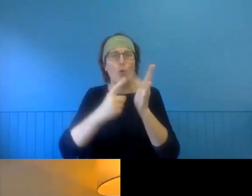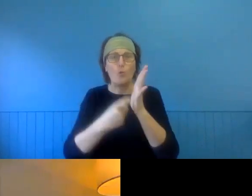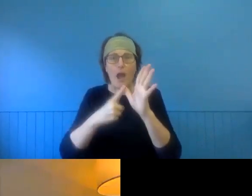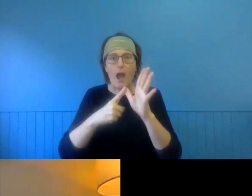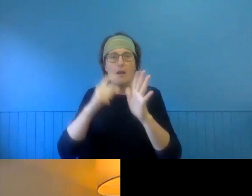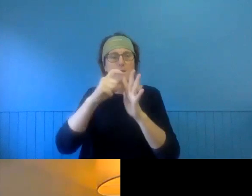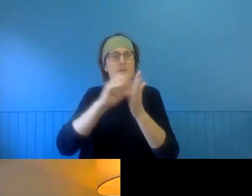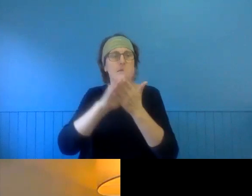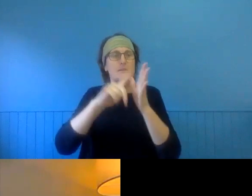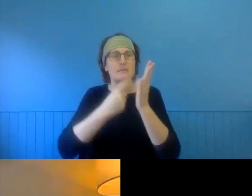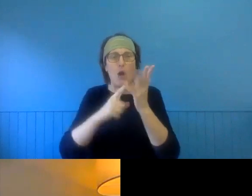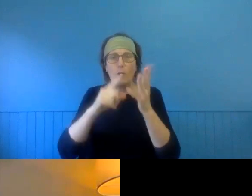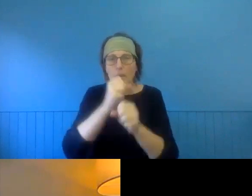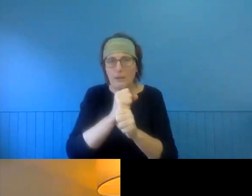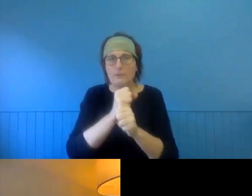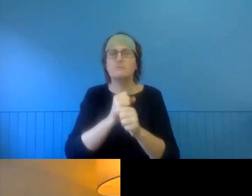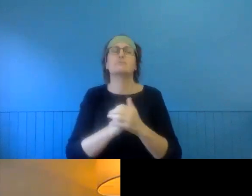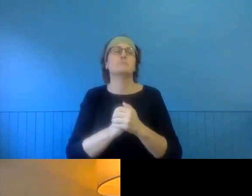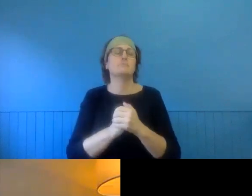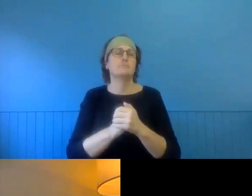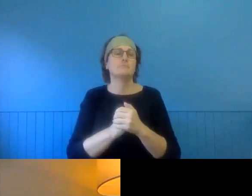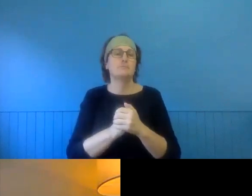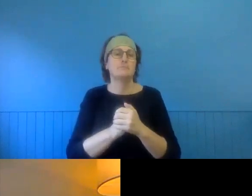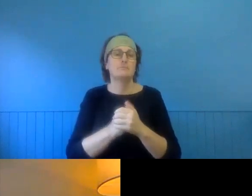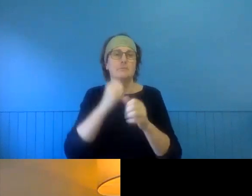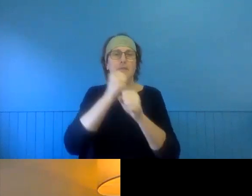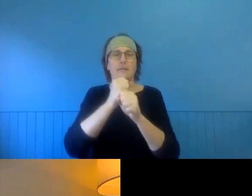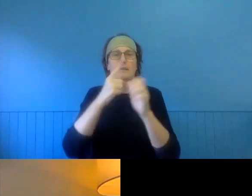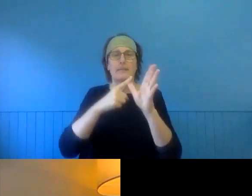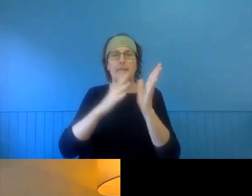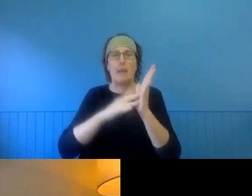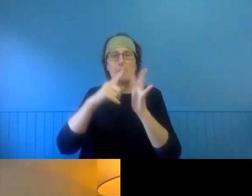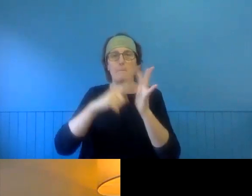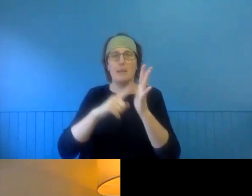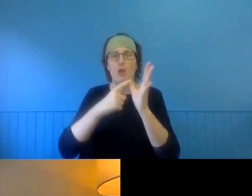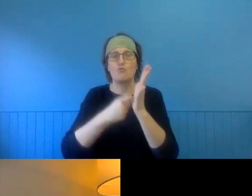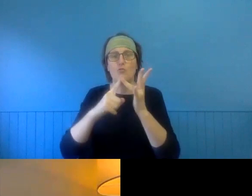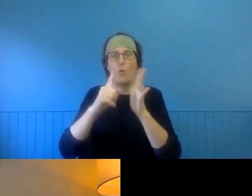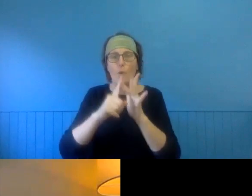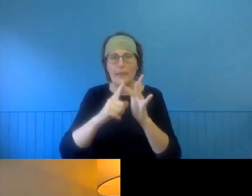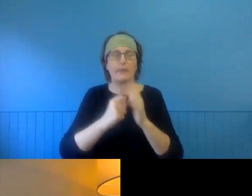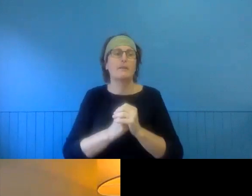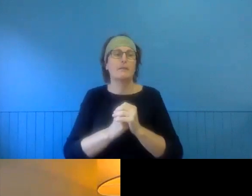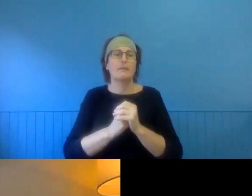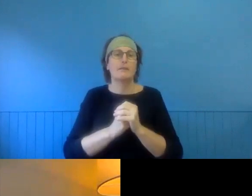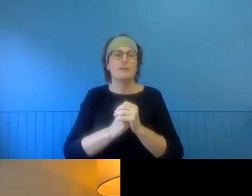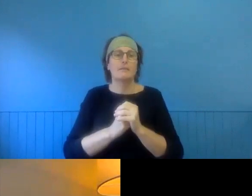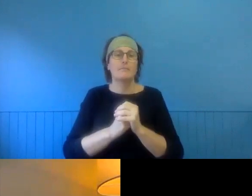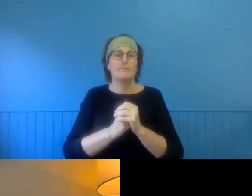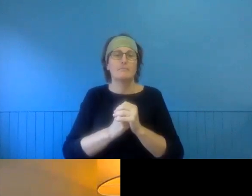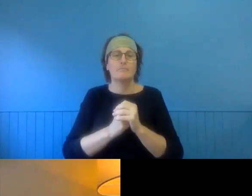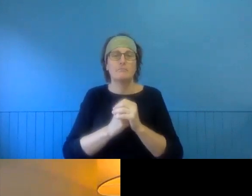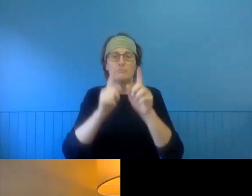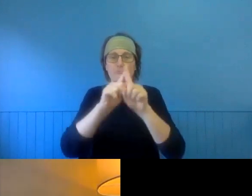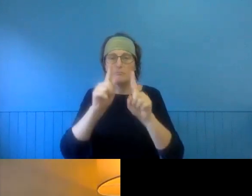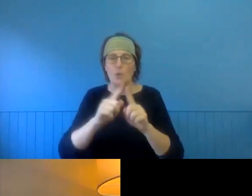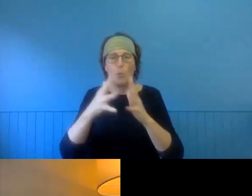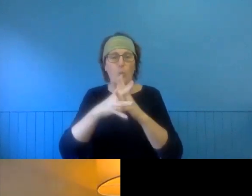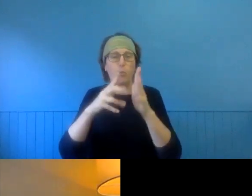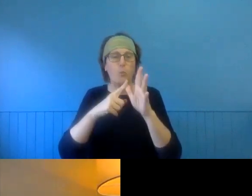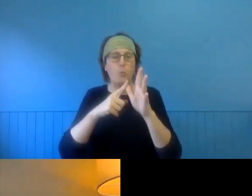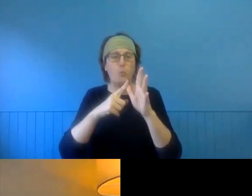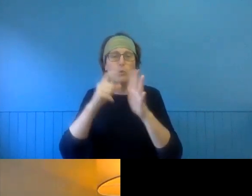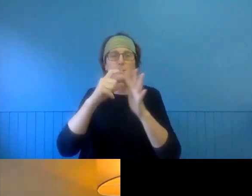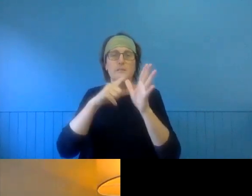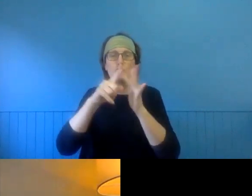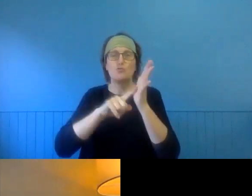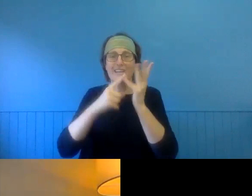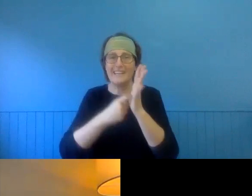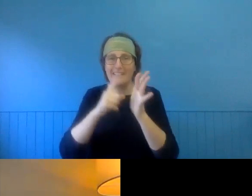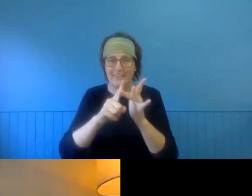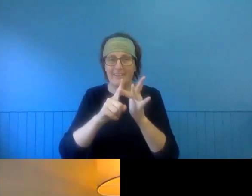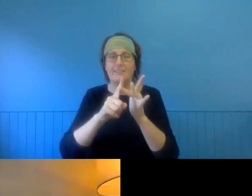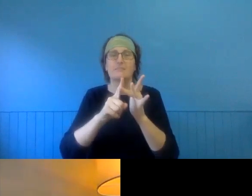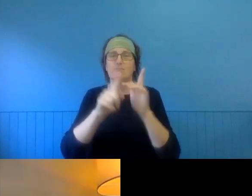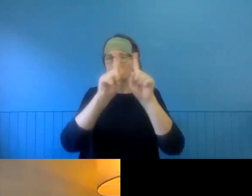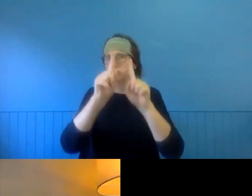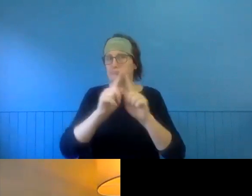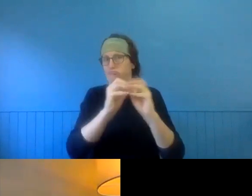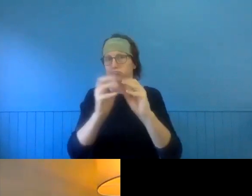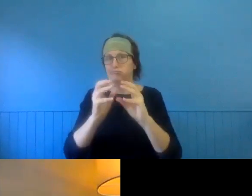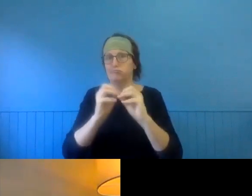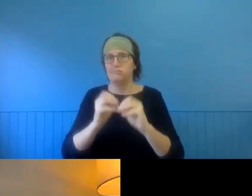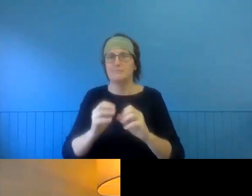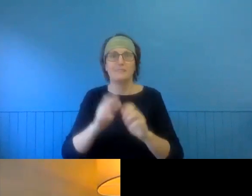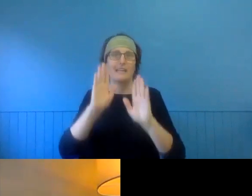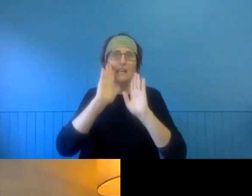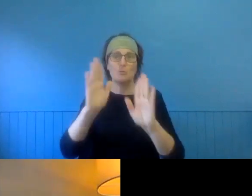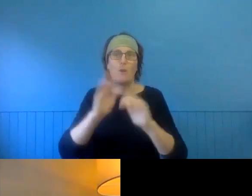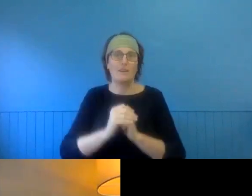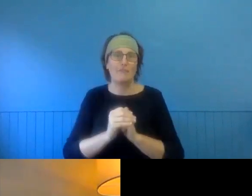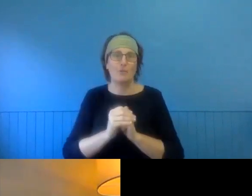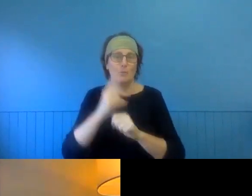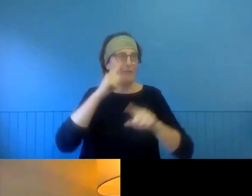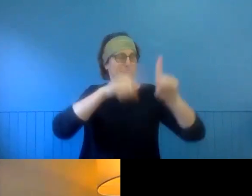LIST) How wonderful is our diversities of our peoples, and our